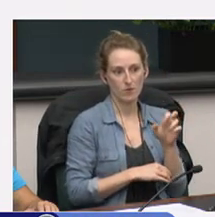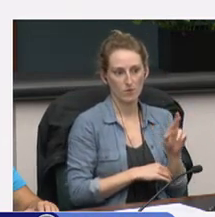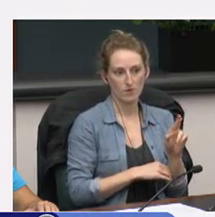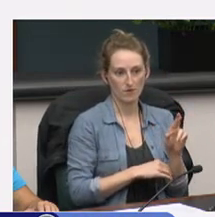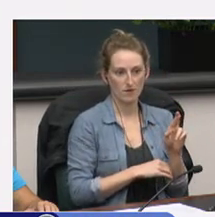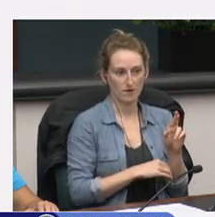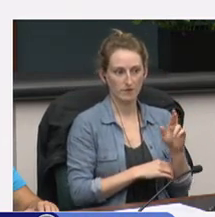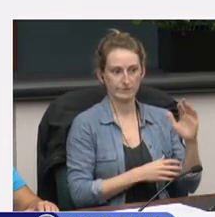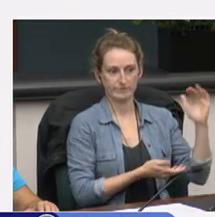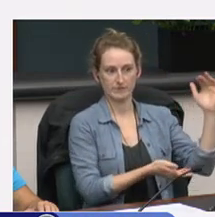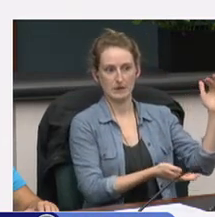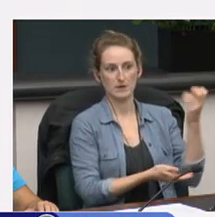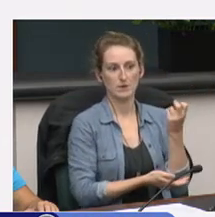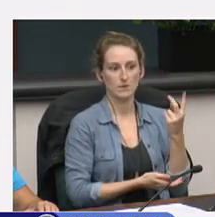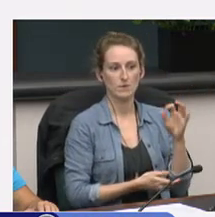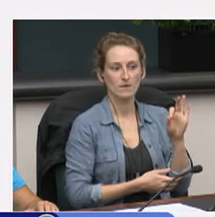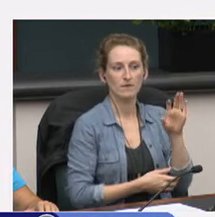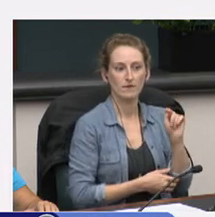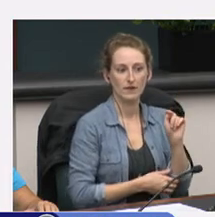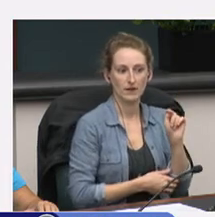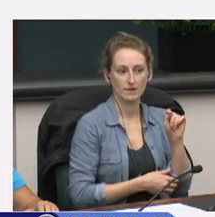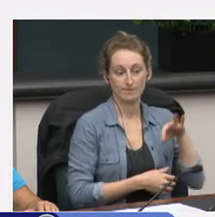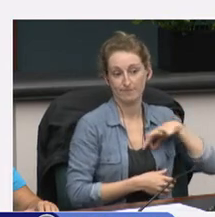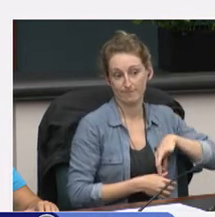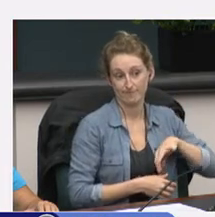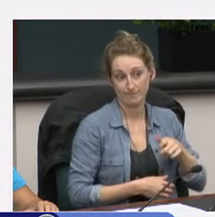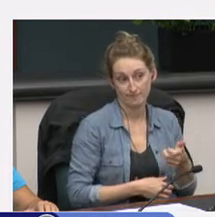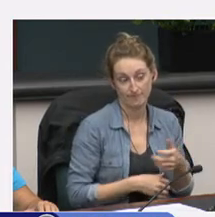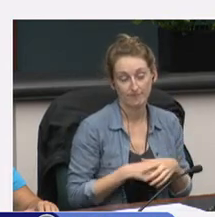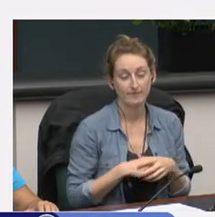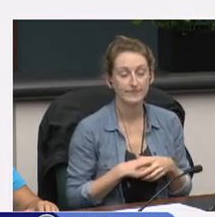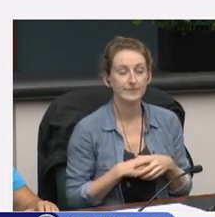incentive there's location requirements so